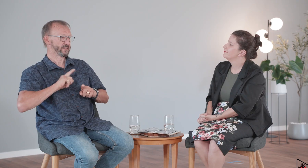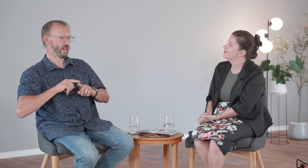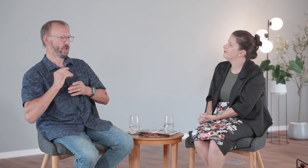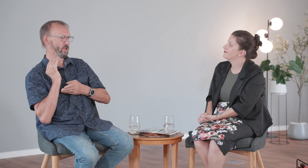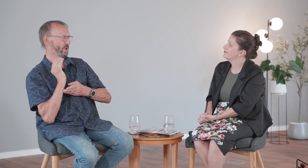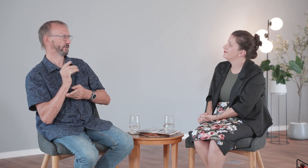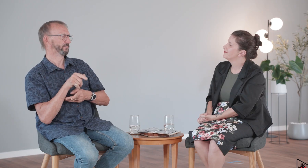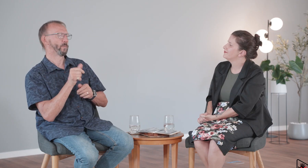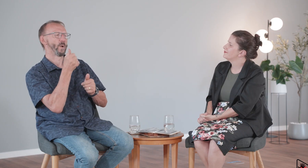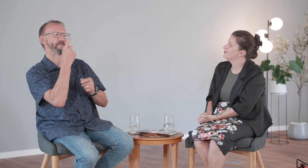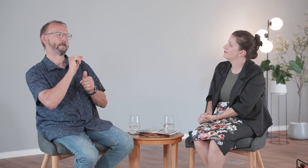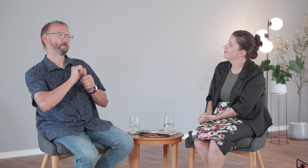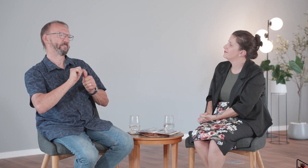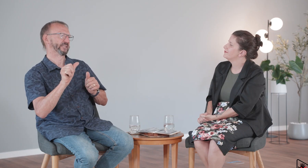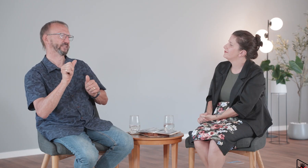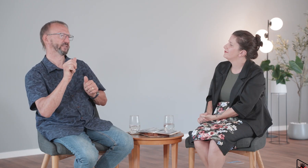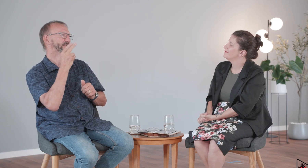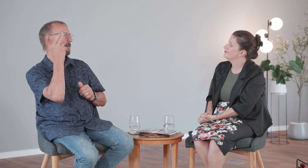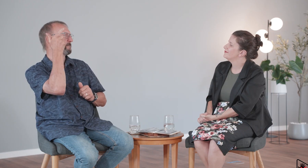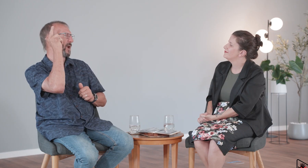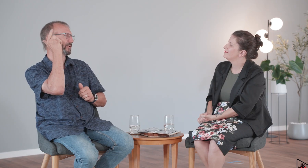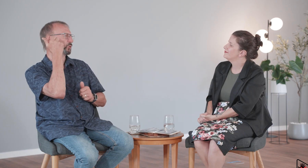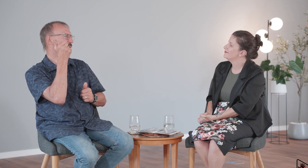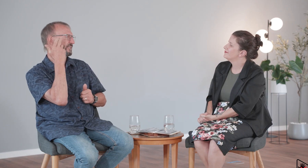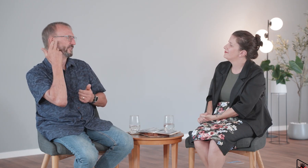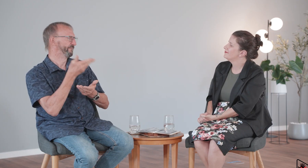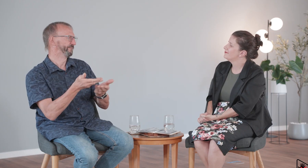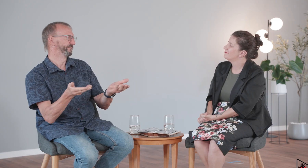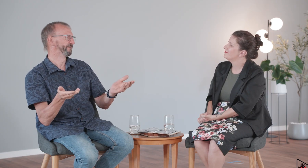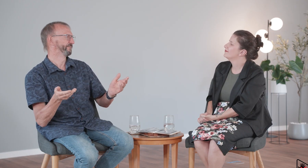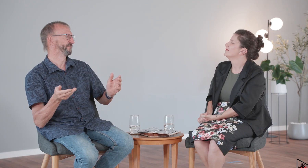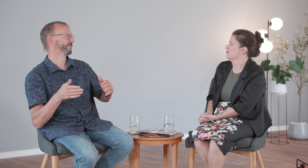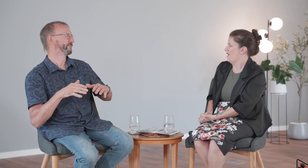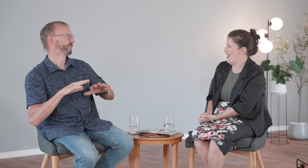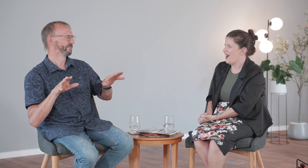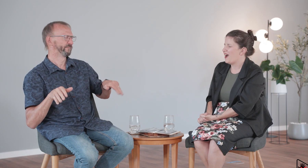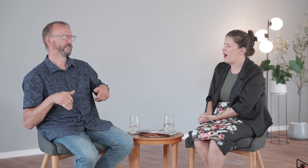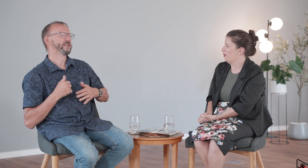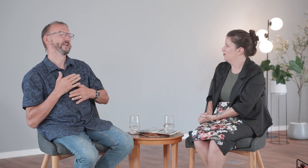if it hadn't have closed down, then I think I'd still be working on yachts. The manager was just